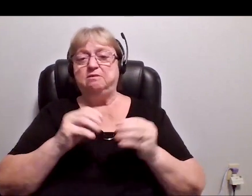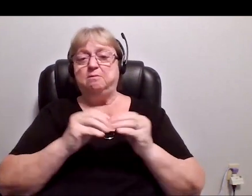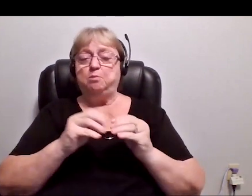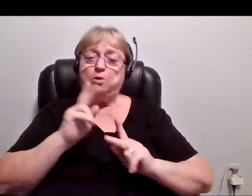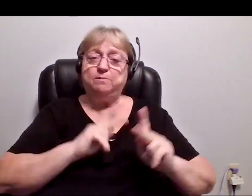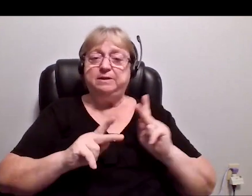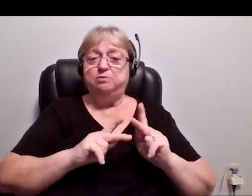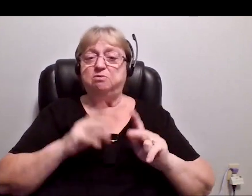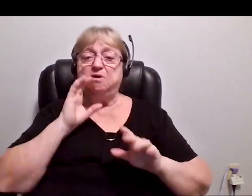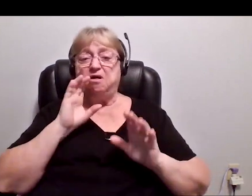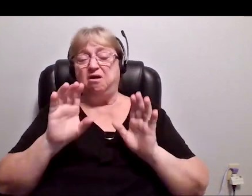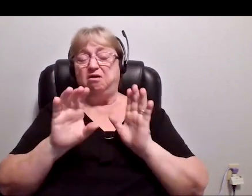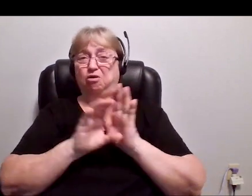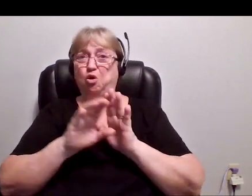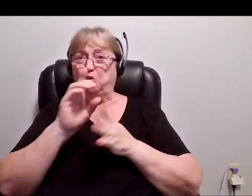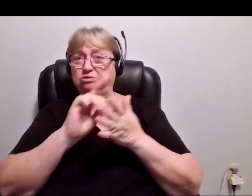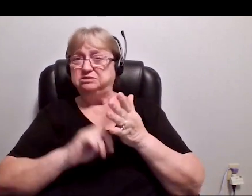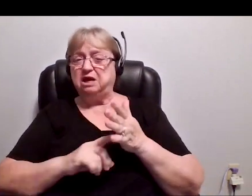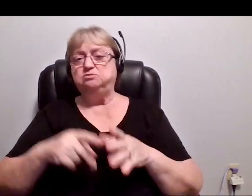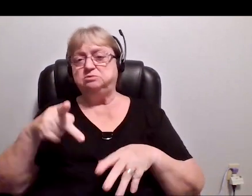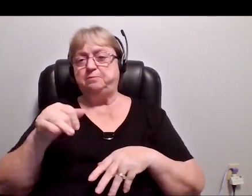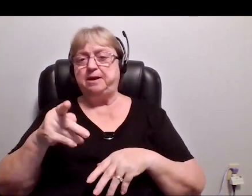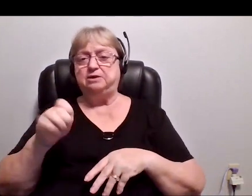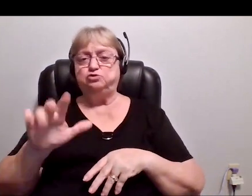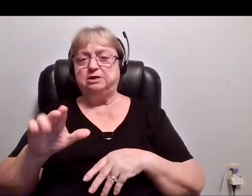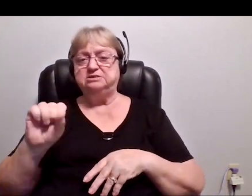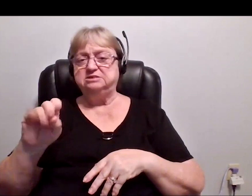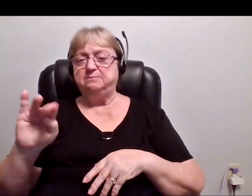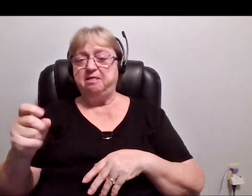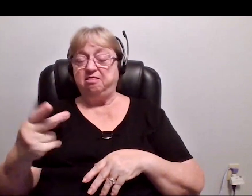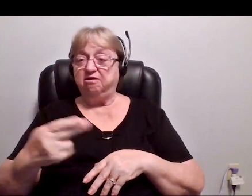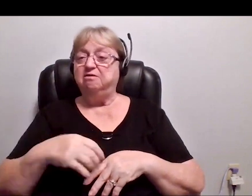to make more accessible 3D printing options. Thank you.